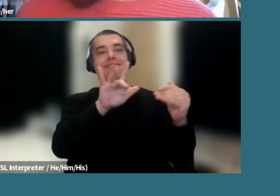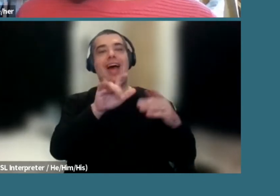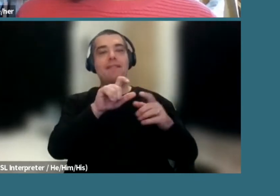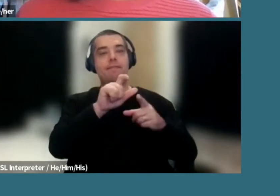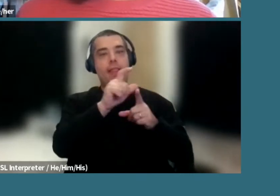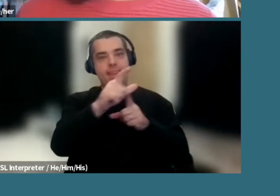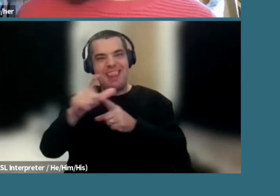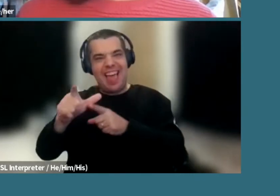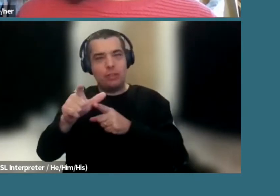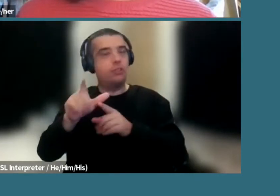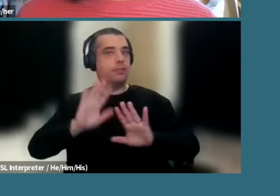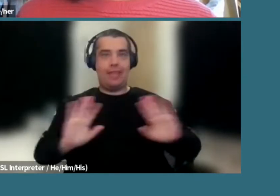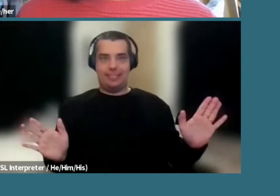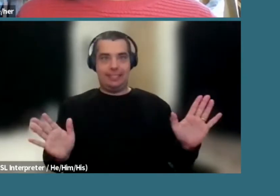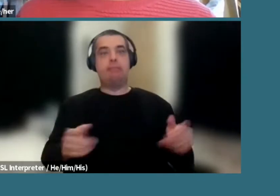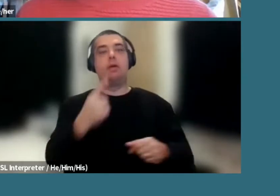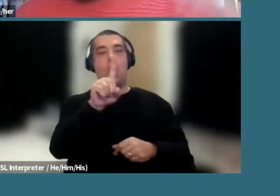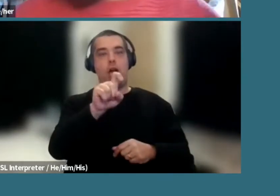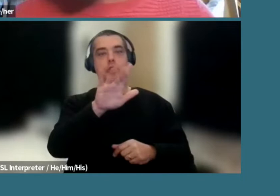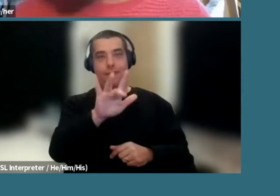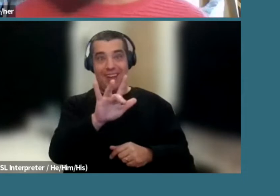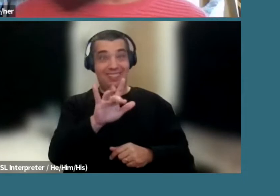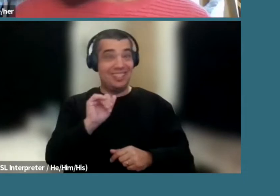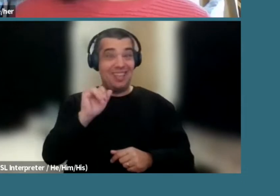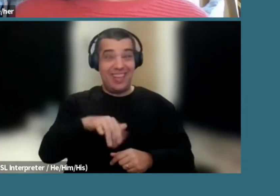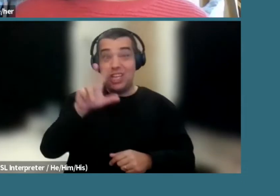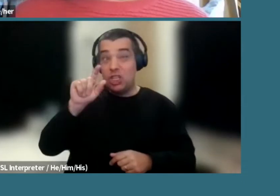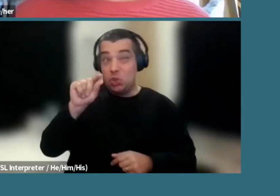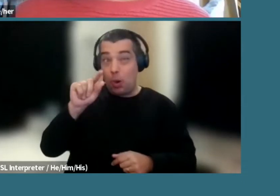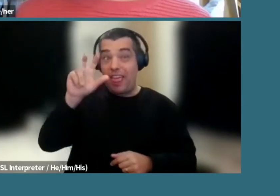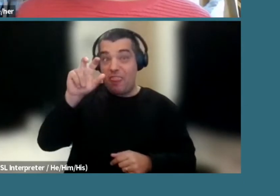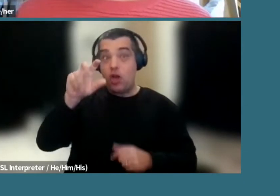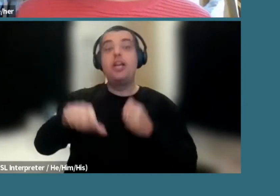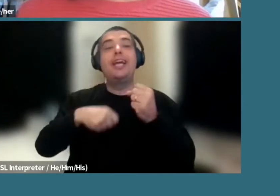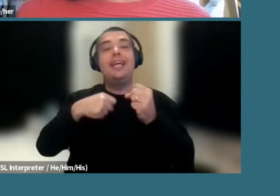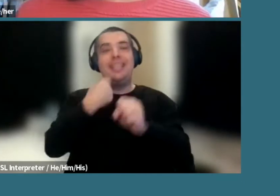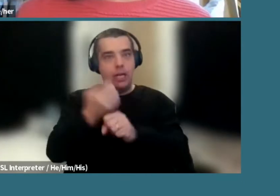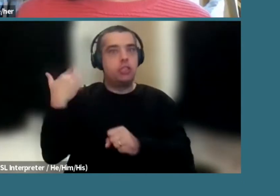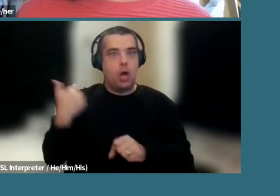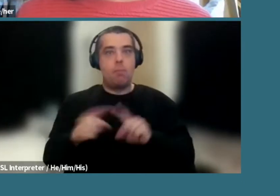And so that has, and that's like 20, 30 years ago. But that kind of has proliferated this